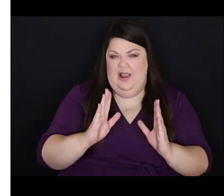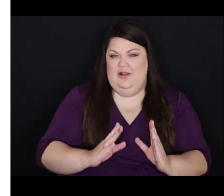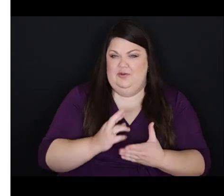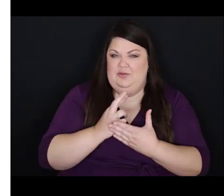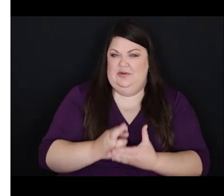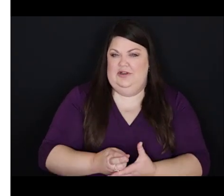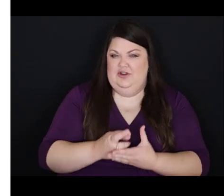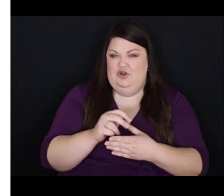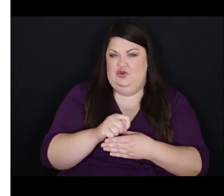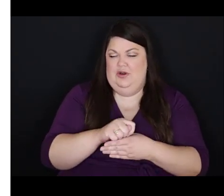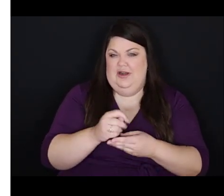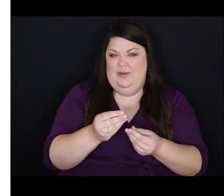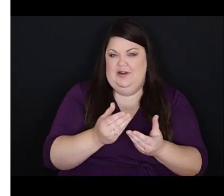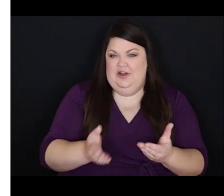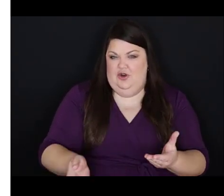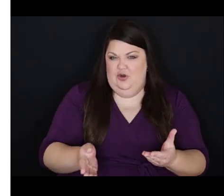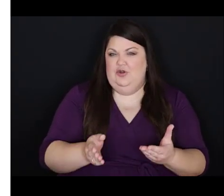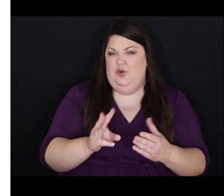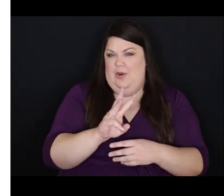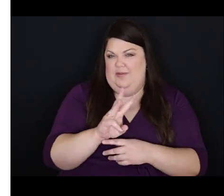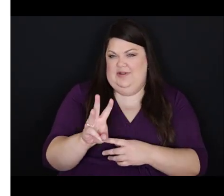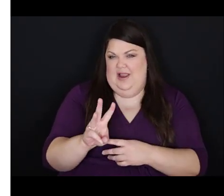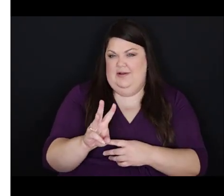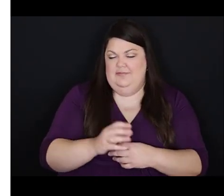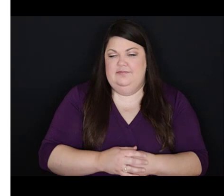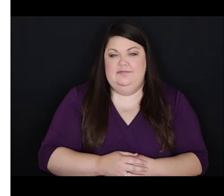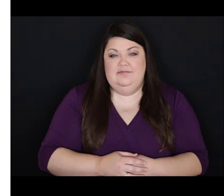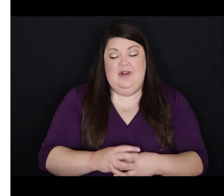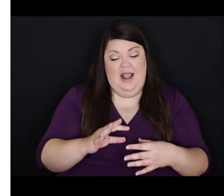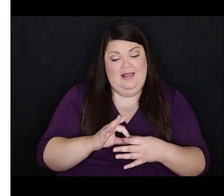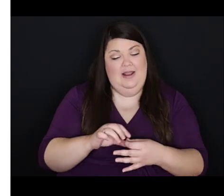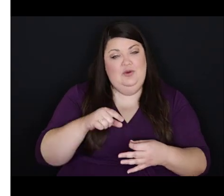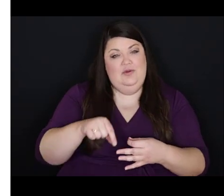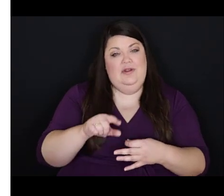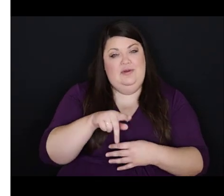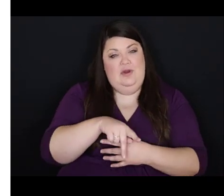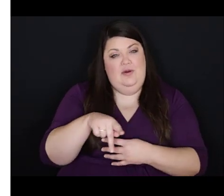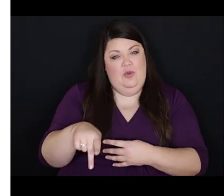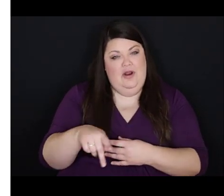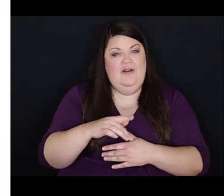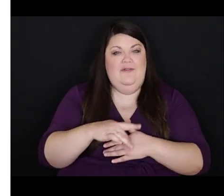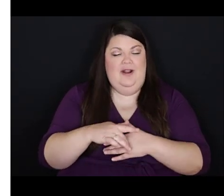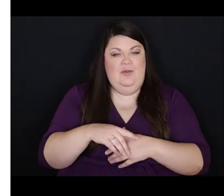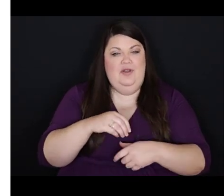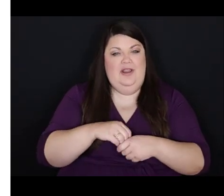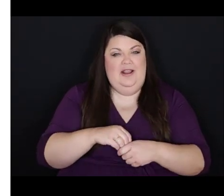Training Materials (NCRTM) website. A link to this PowerPoint is available in the YouTube description